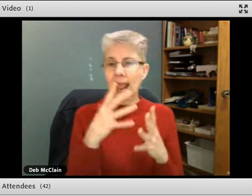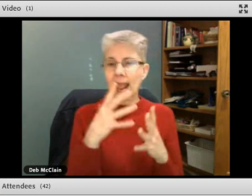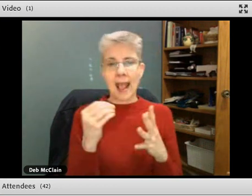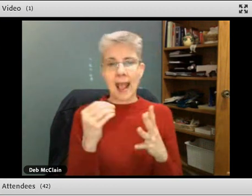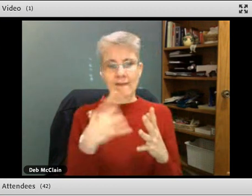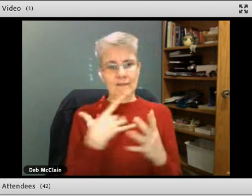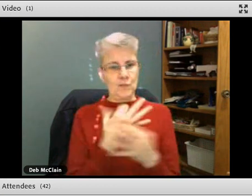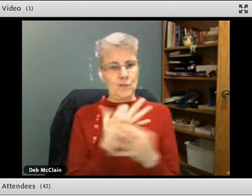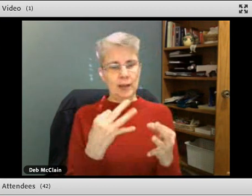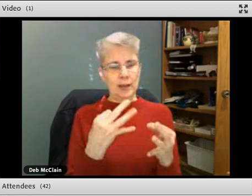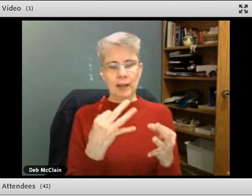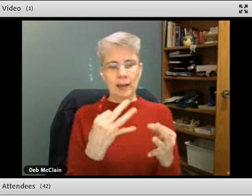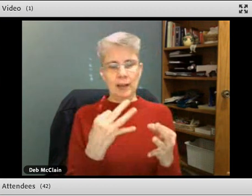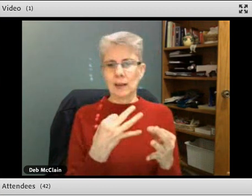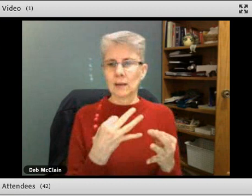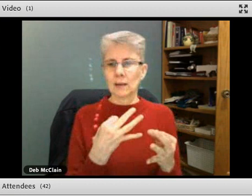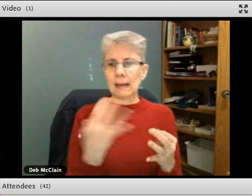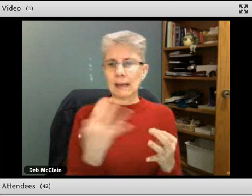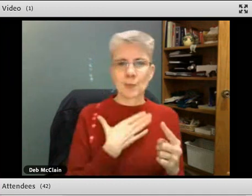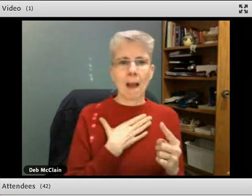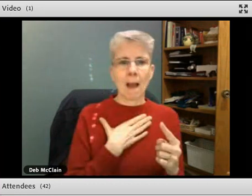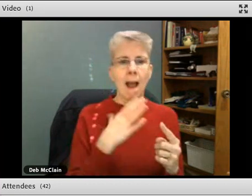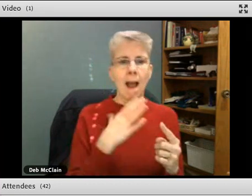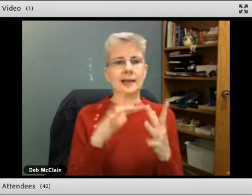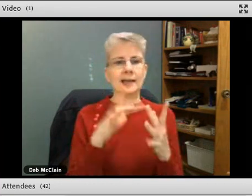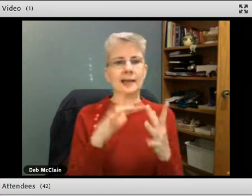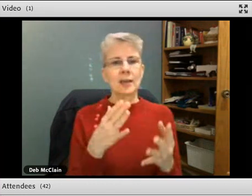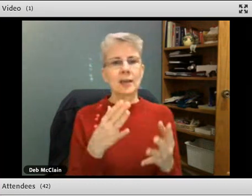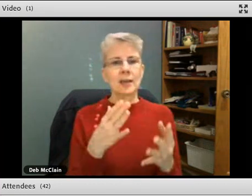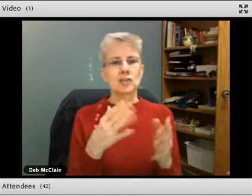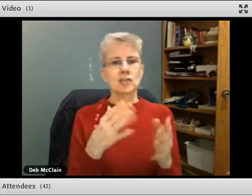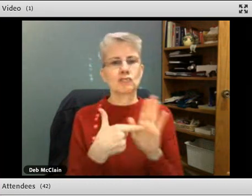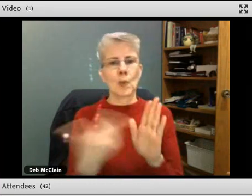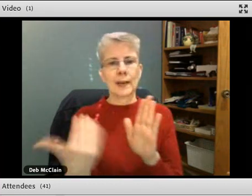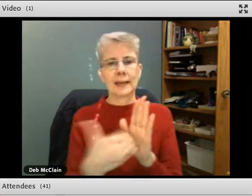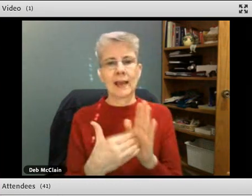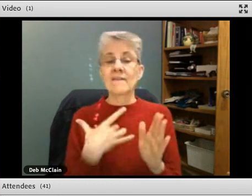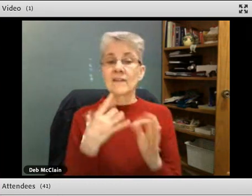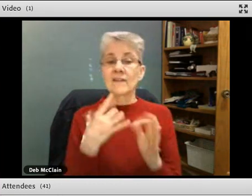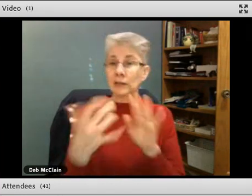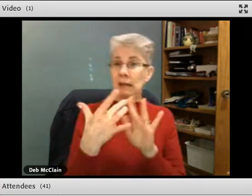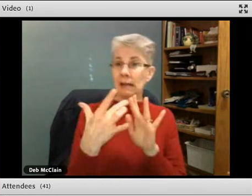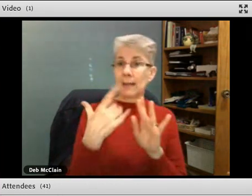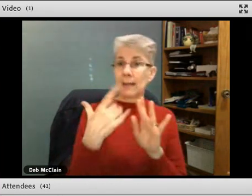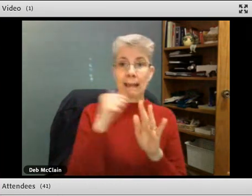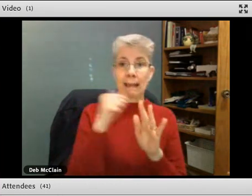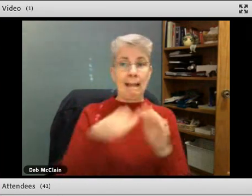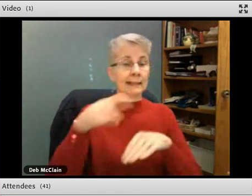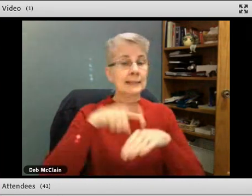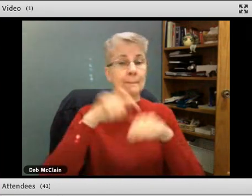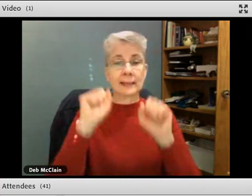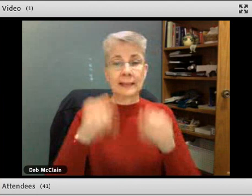Feel free to contact me at any time. If you think of other questions, want me to talk a little bit more